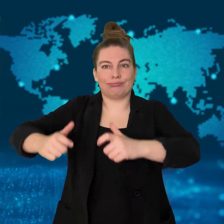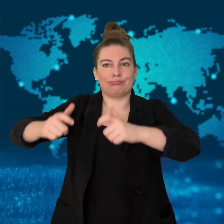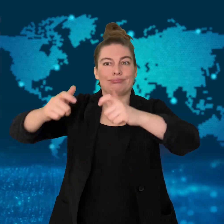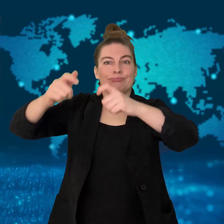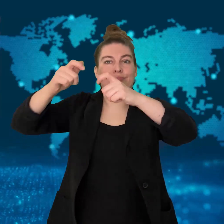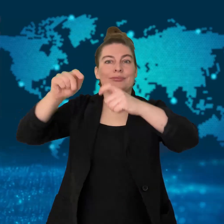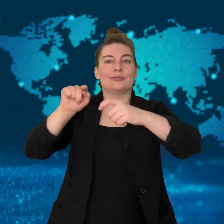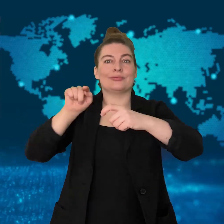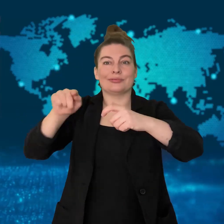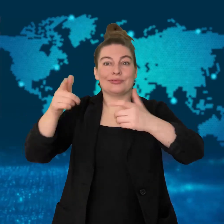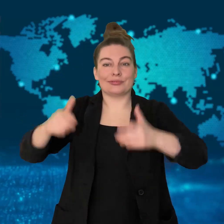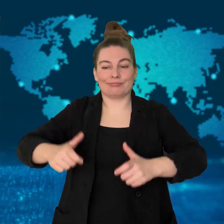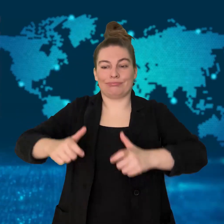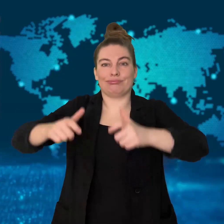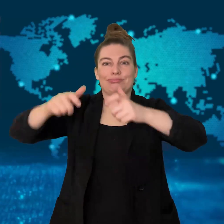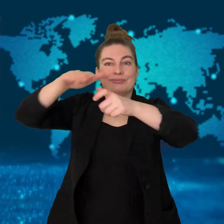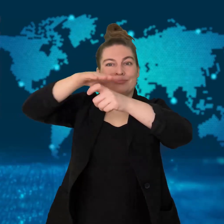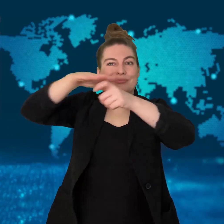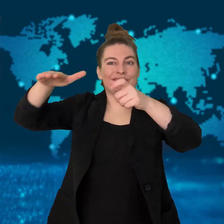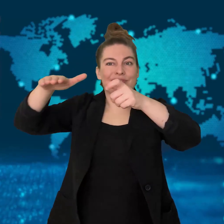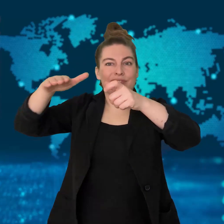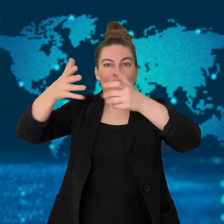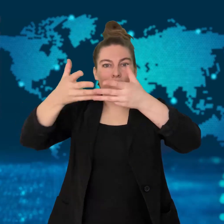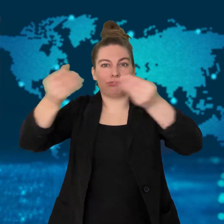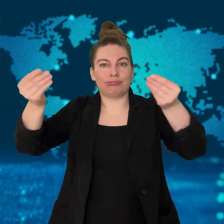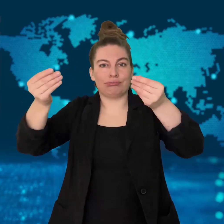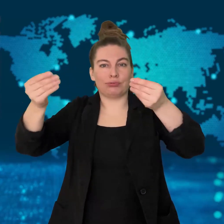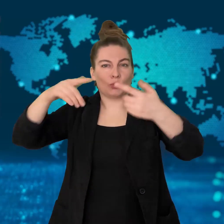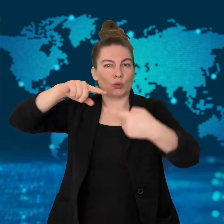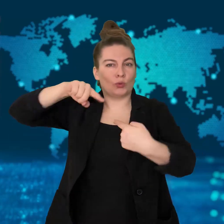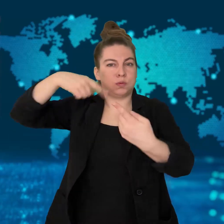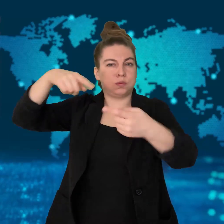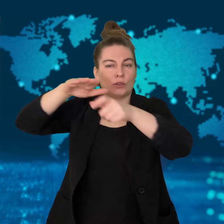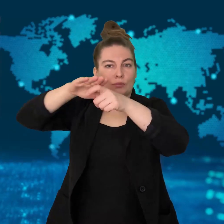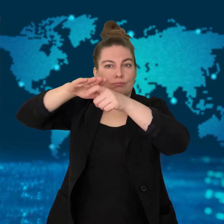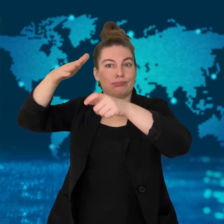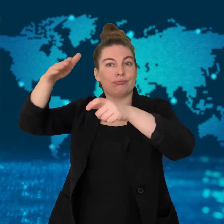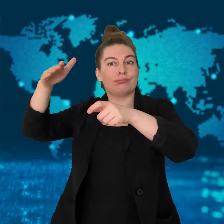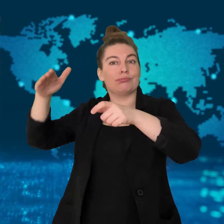that his body has been found.